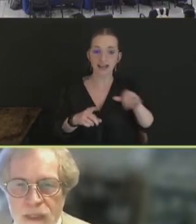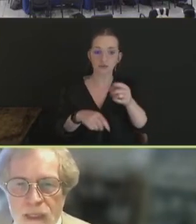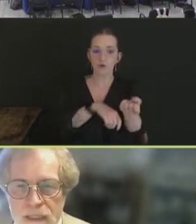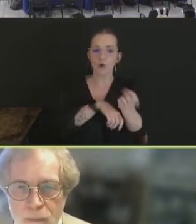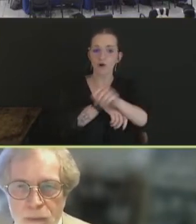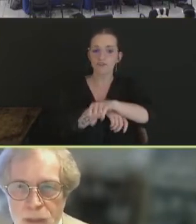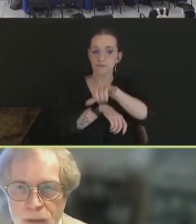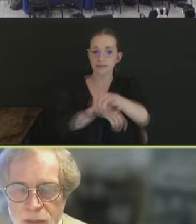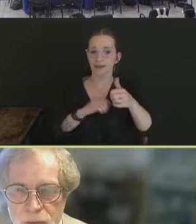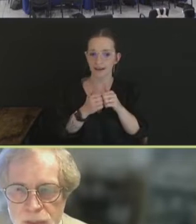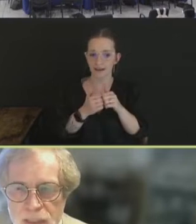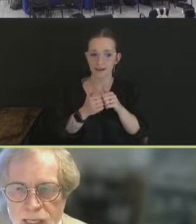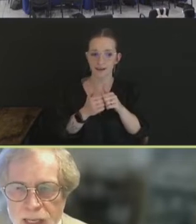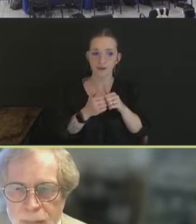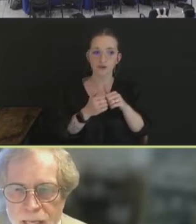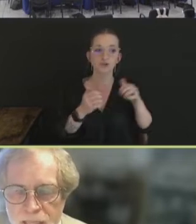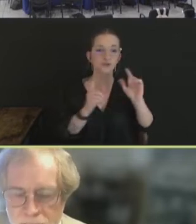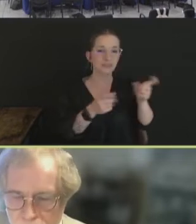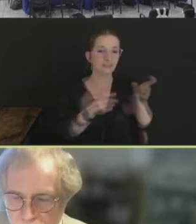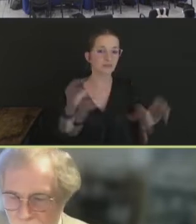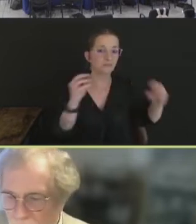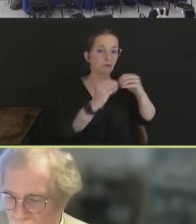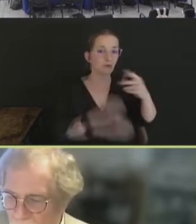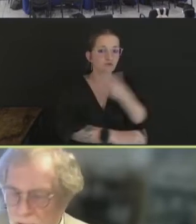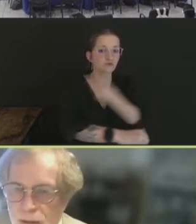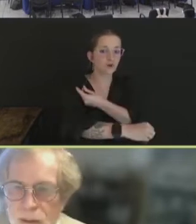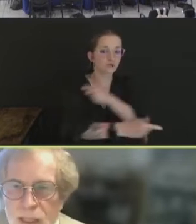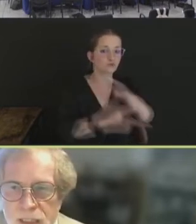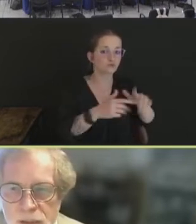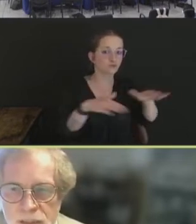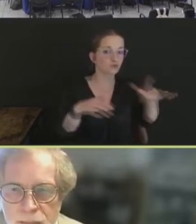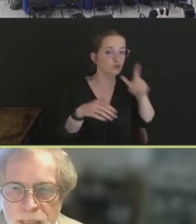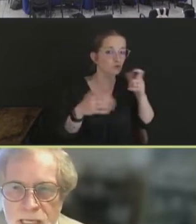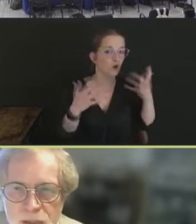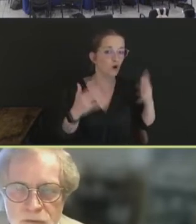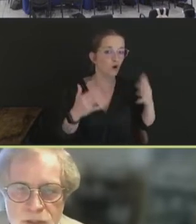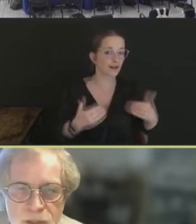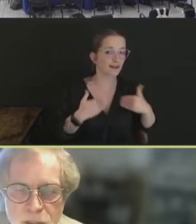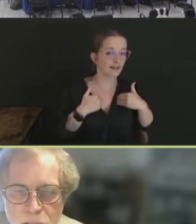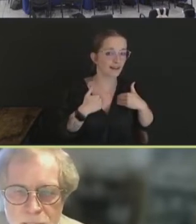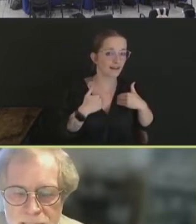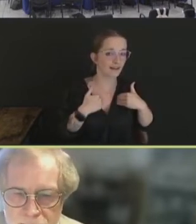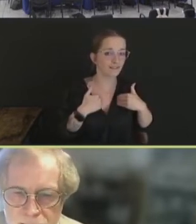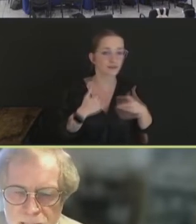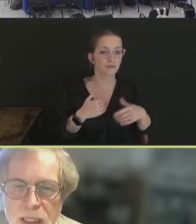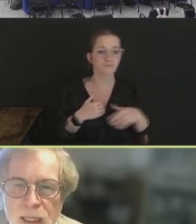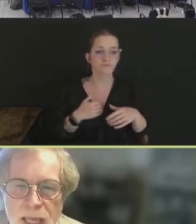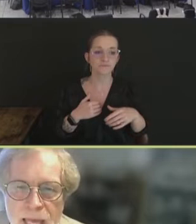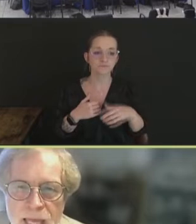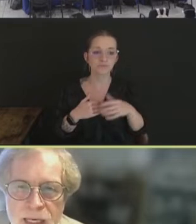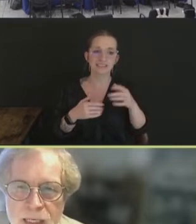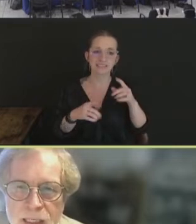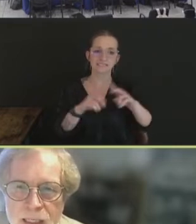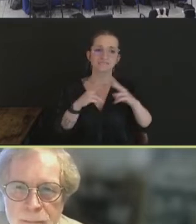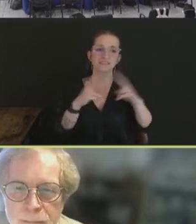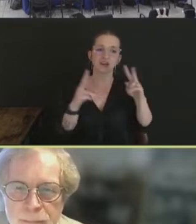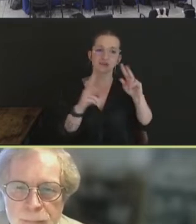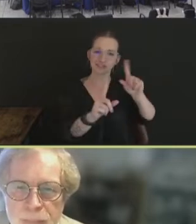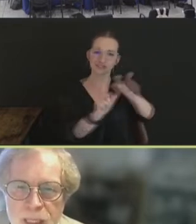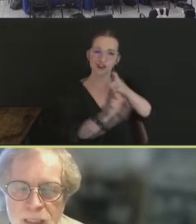supplementary doses in campaigns, either national or subnational or very targeted. And -- yes.